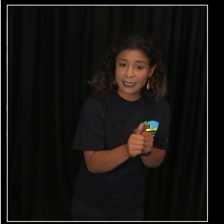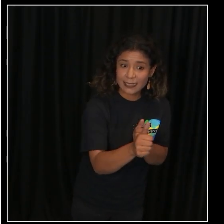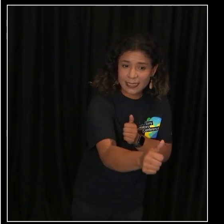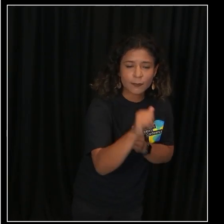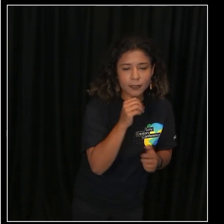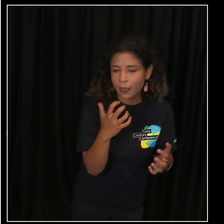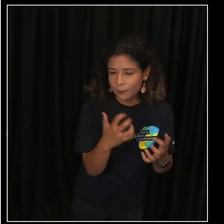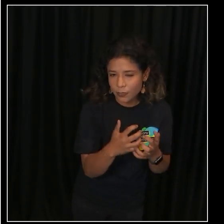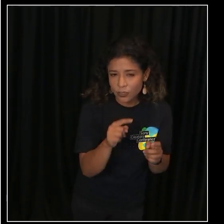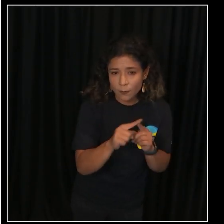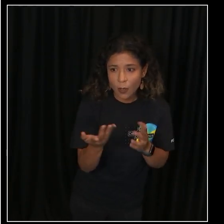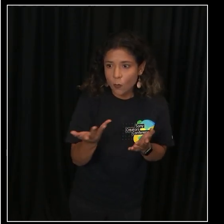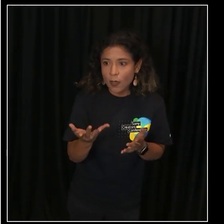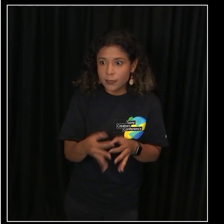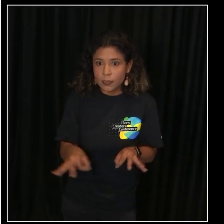The important thing is where we're sampling them.